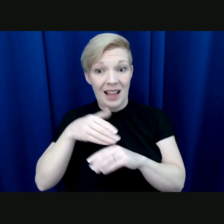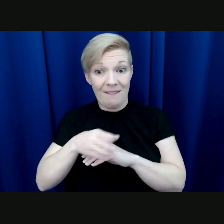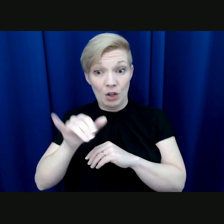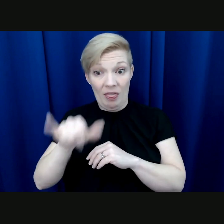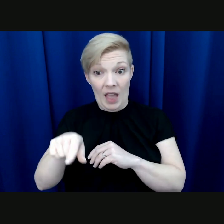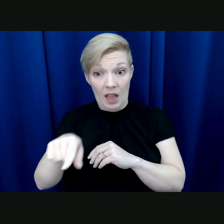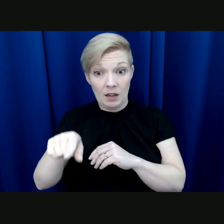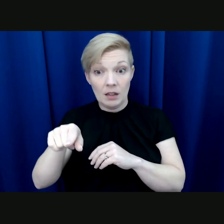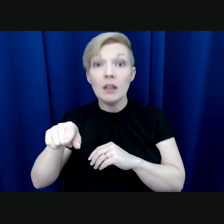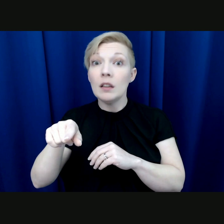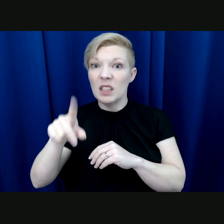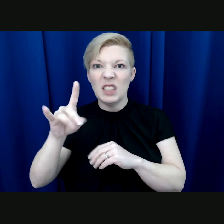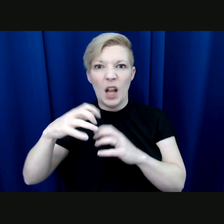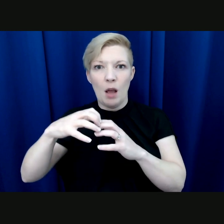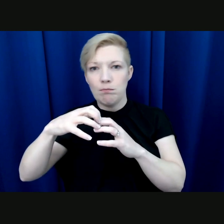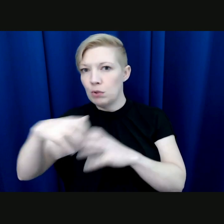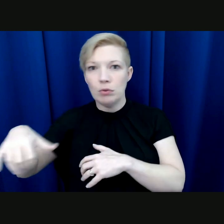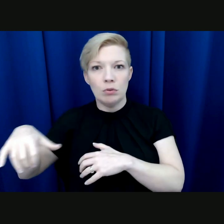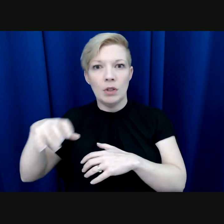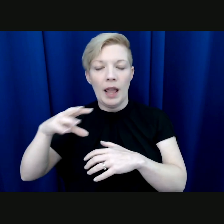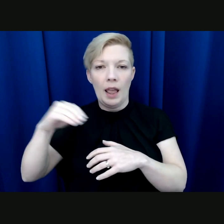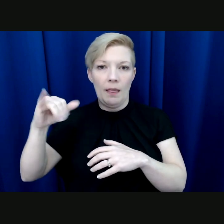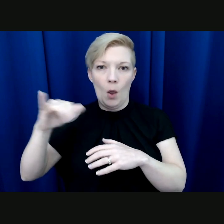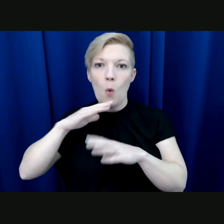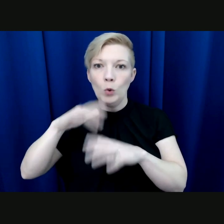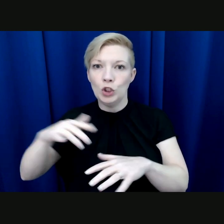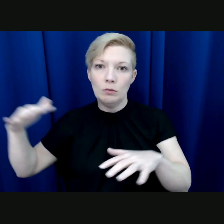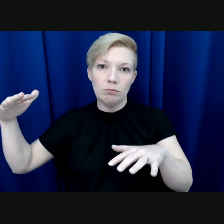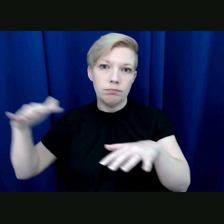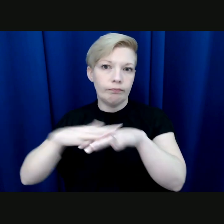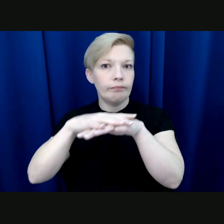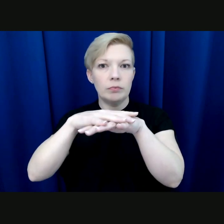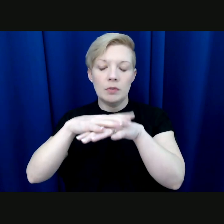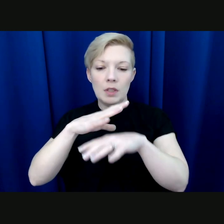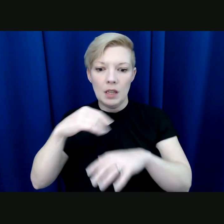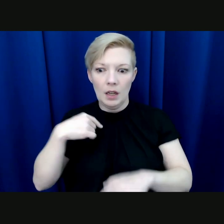it gave way negotiable rushed in and we the everybody so that --